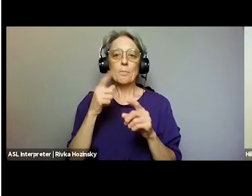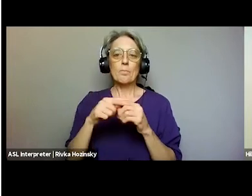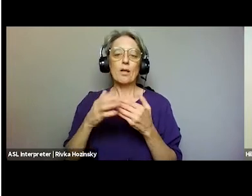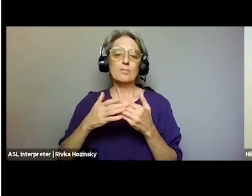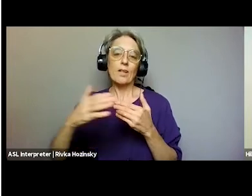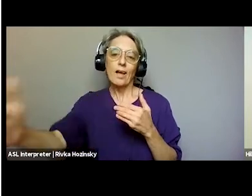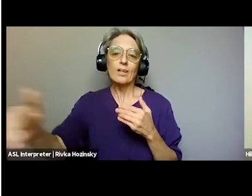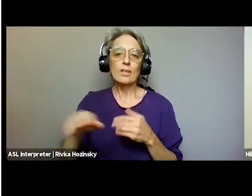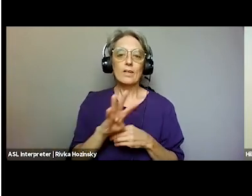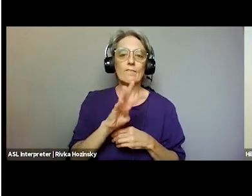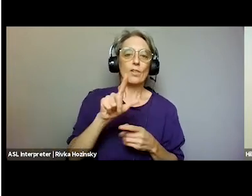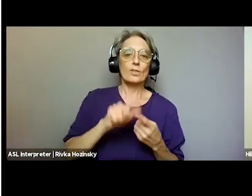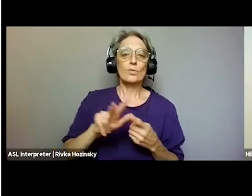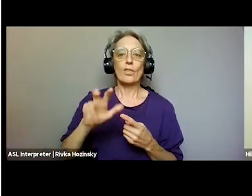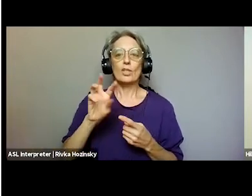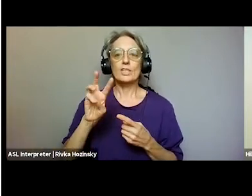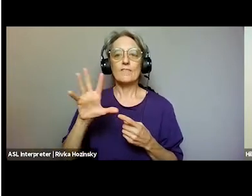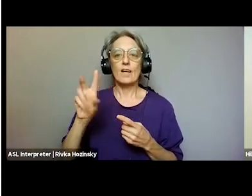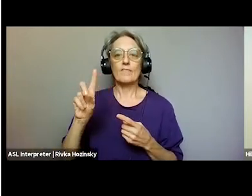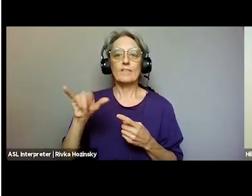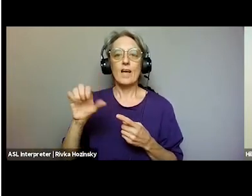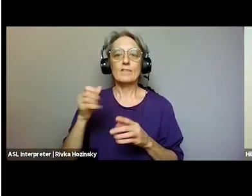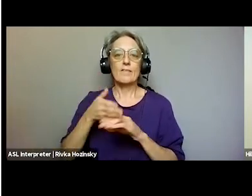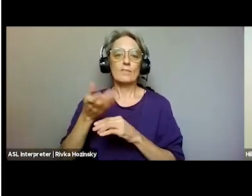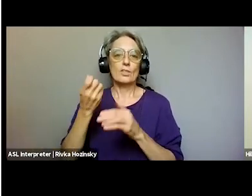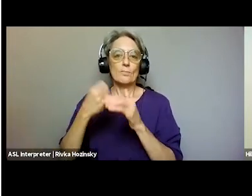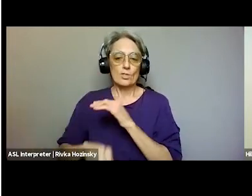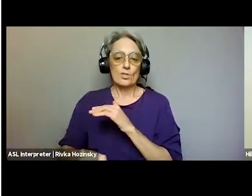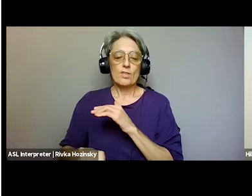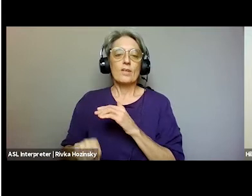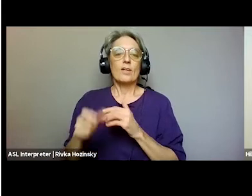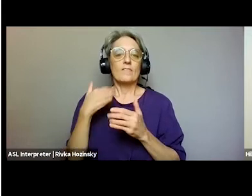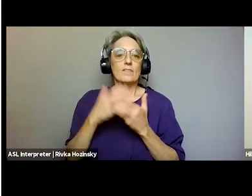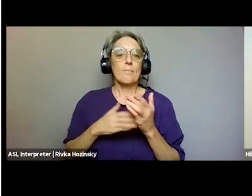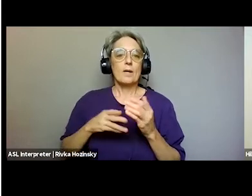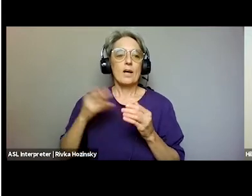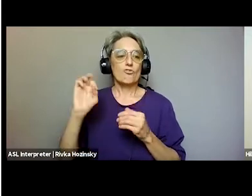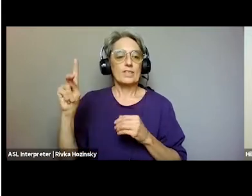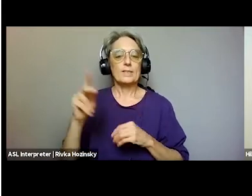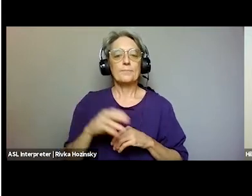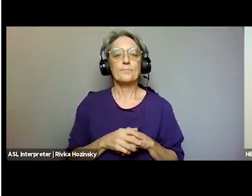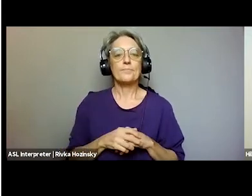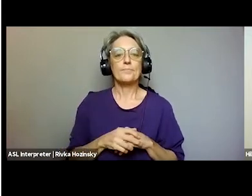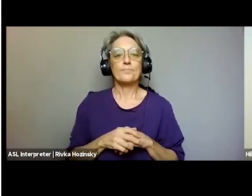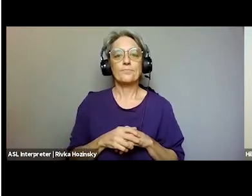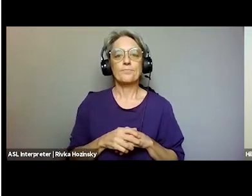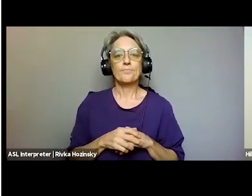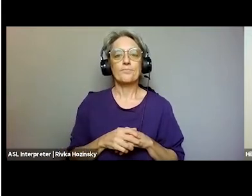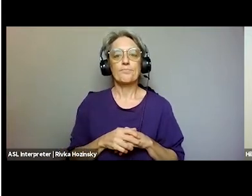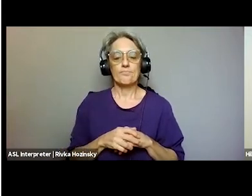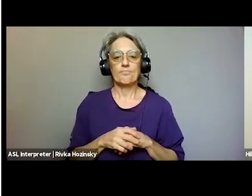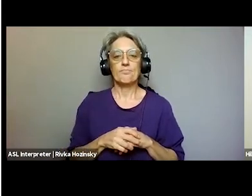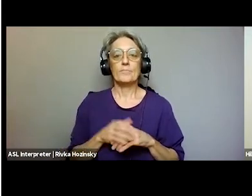43 to 365 days postpartum and I'll focus on the postpartum data and what's really notable is that